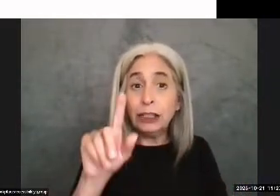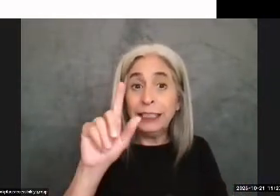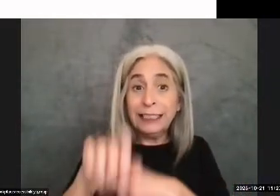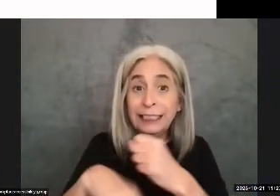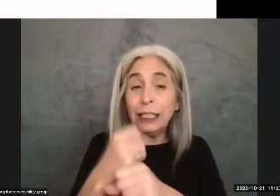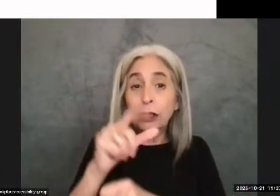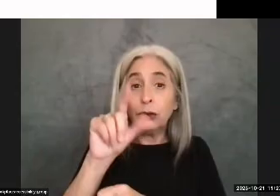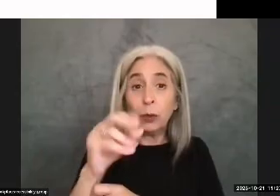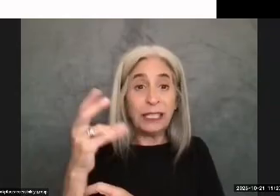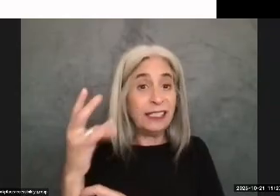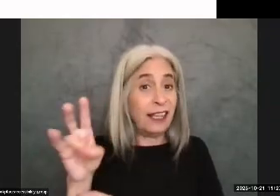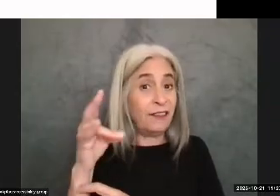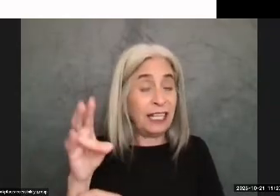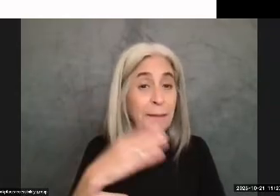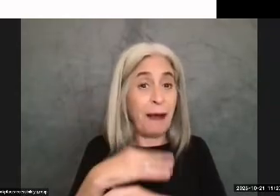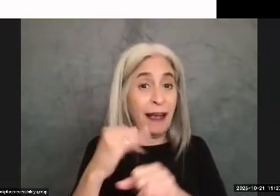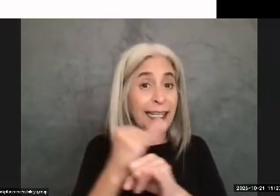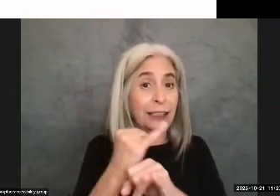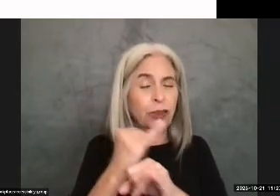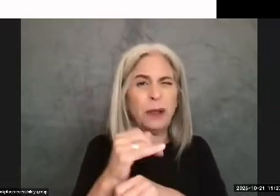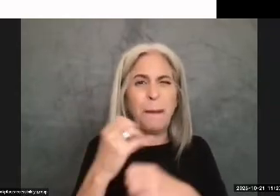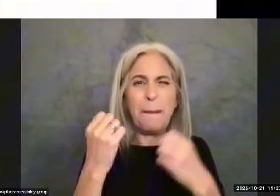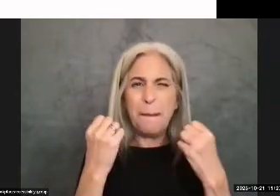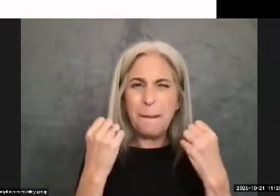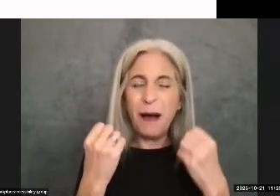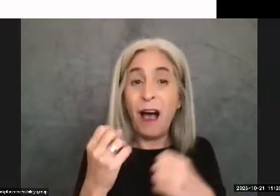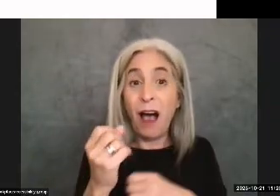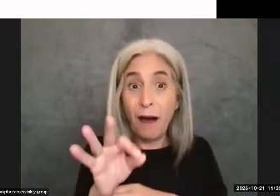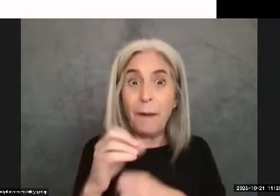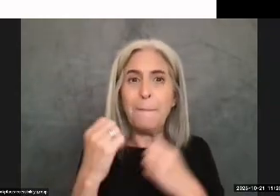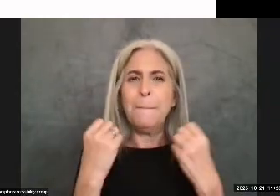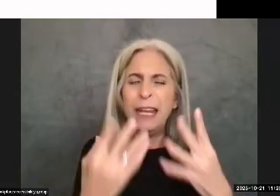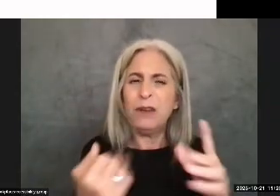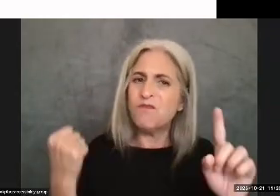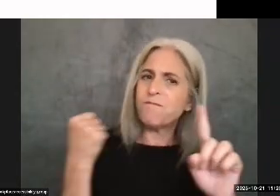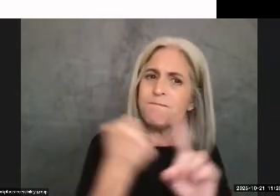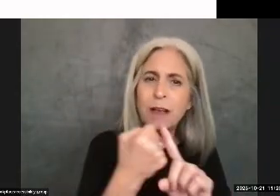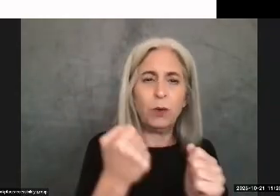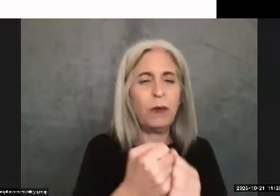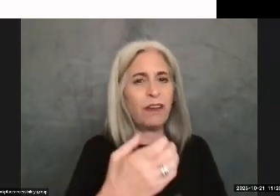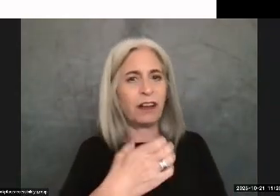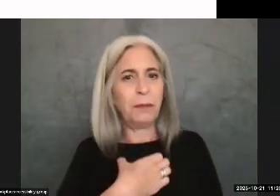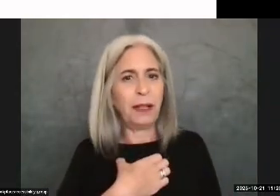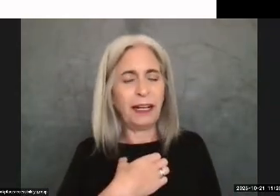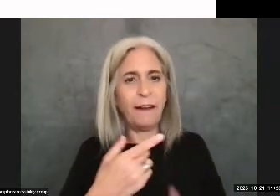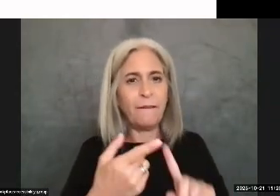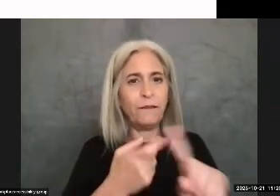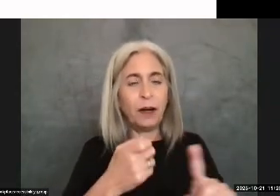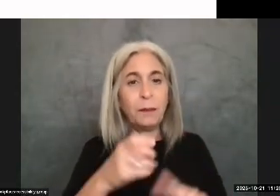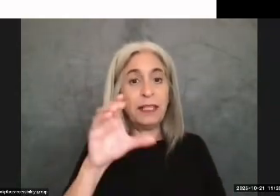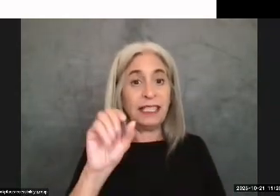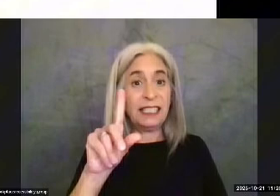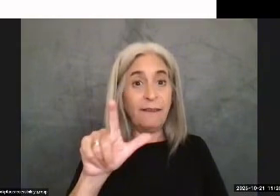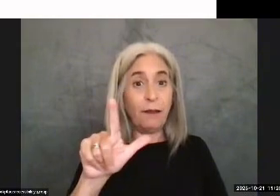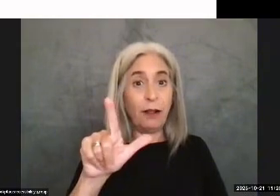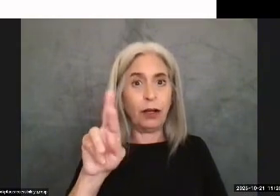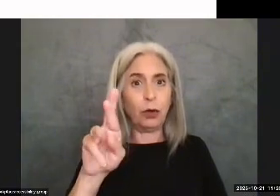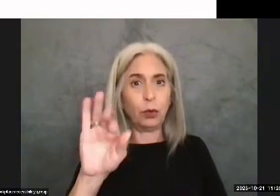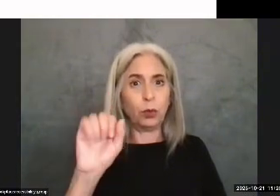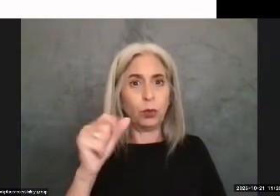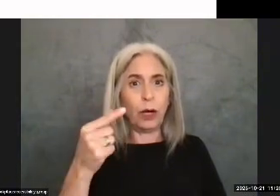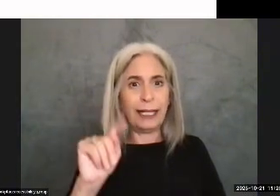Kathleen DeForest: In 2017, my institution was one of many who were hit with a complaint from the Office of Civil Rights.